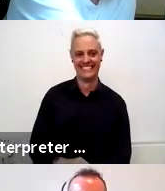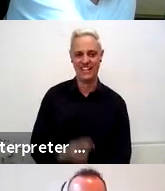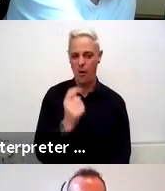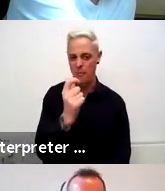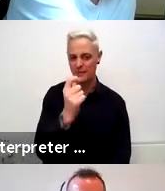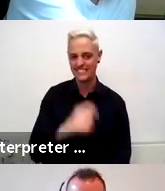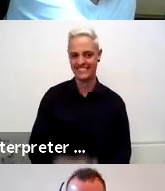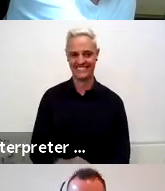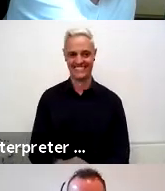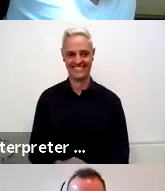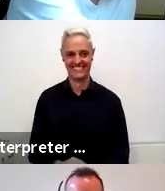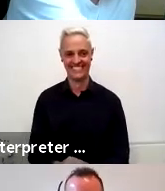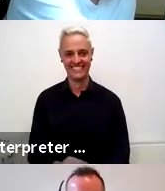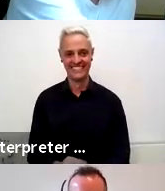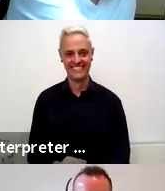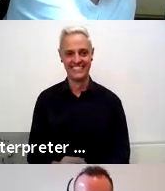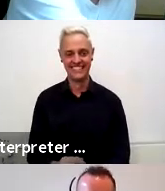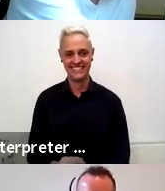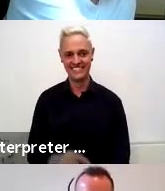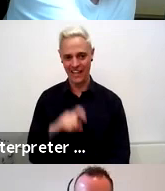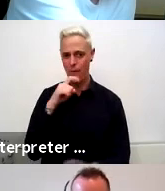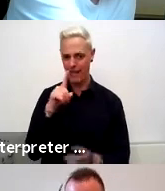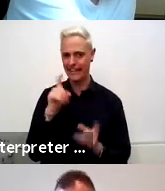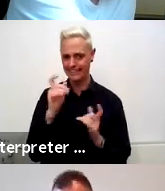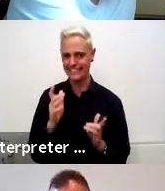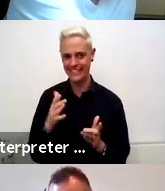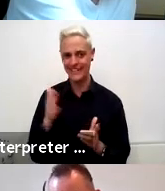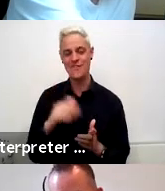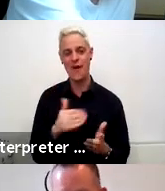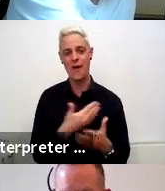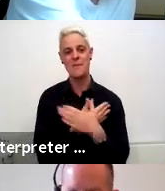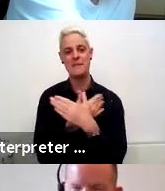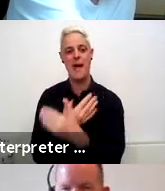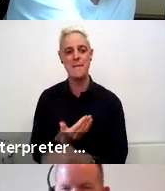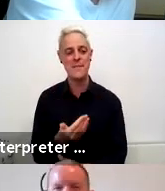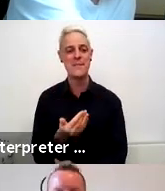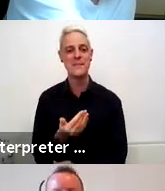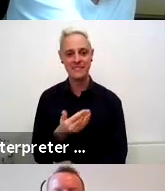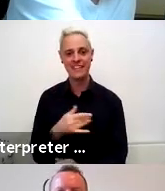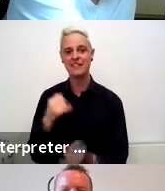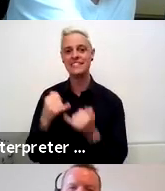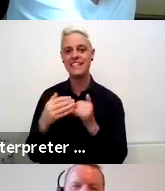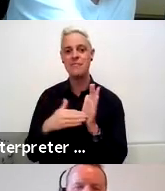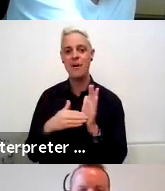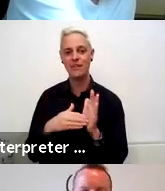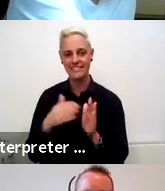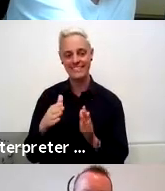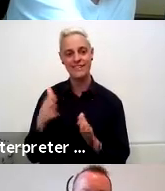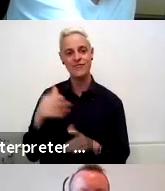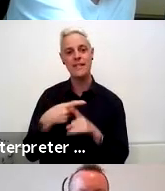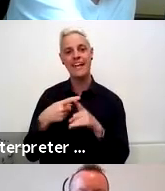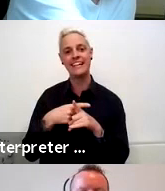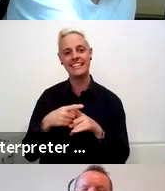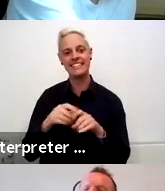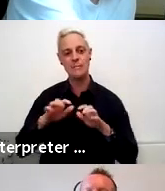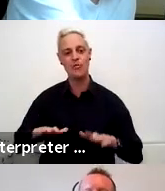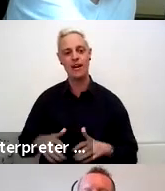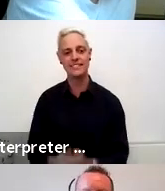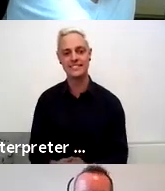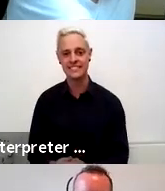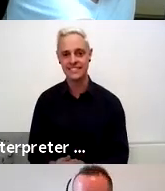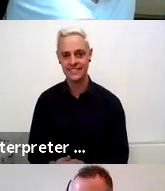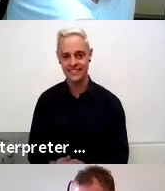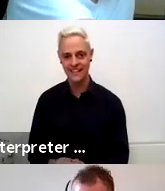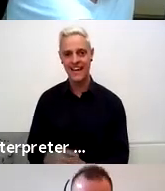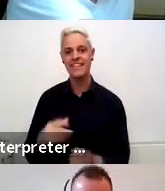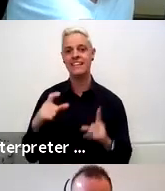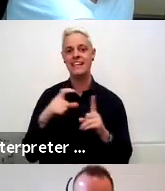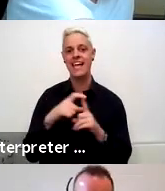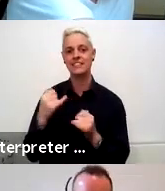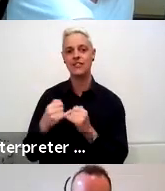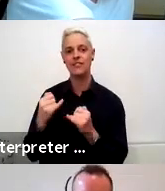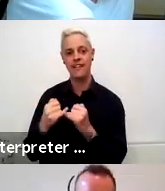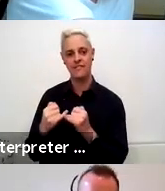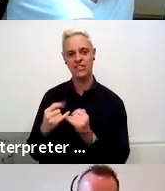nearly, almost. Yeah, I will get it from the Lib Dems. We've had Stephen Morris from the English Democrat Party, and we've had david sup cliff.